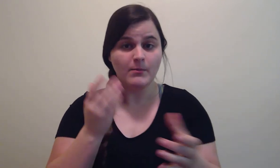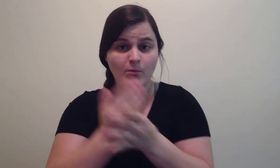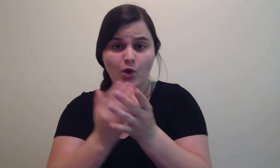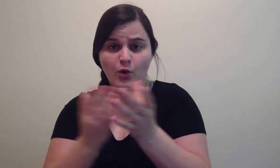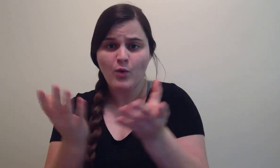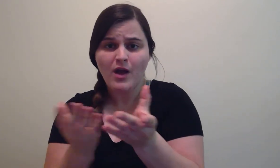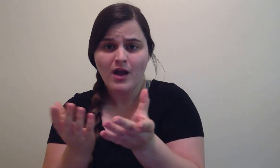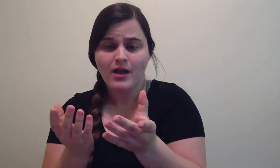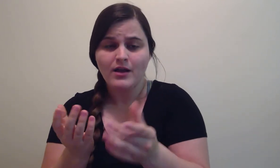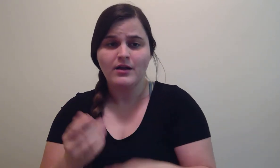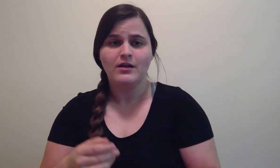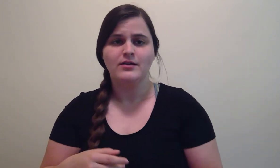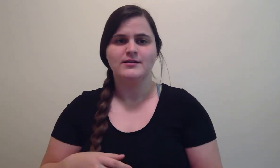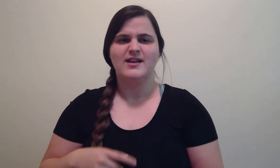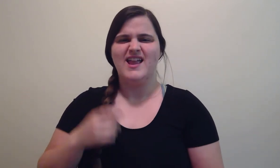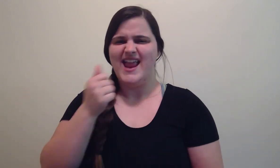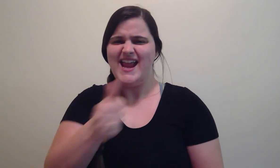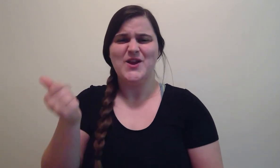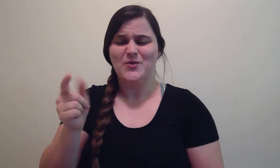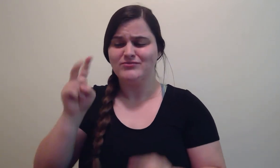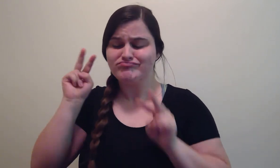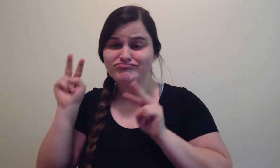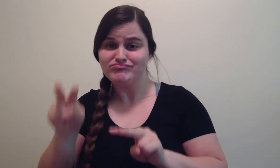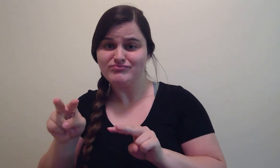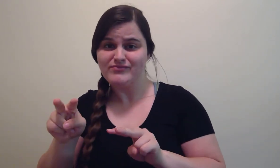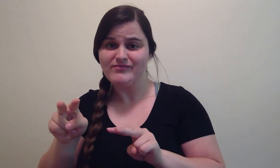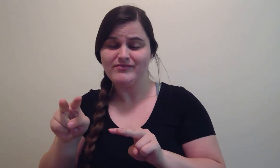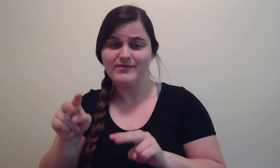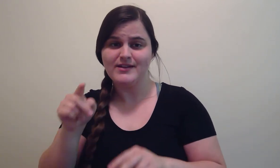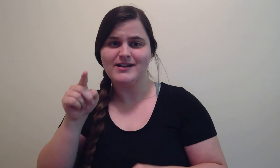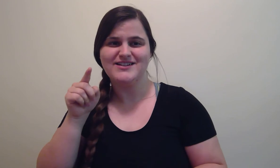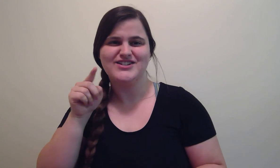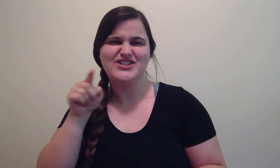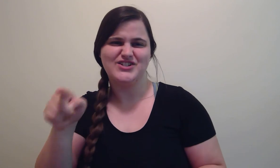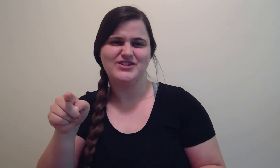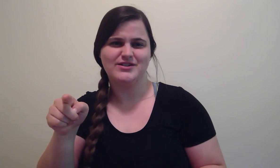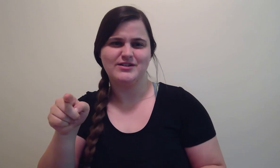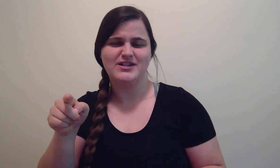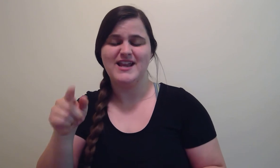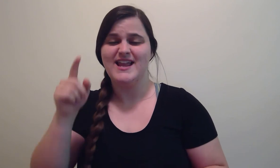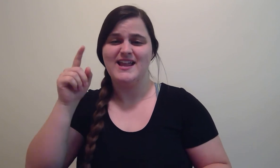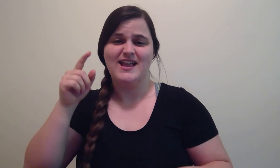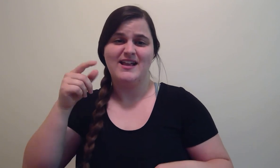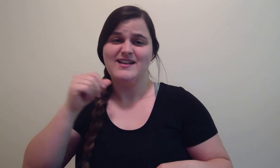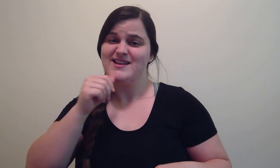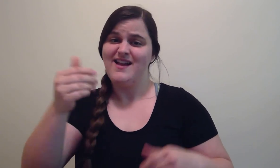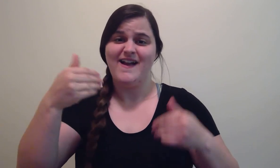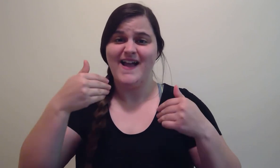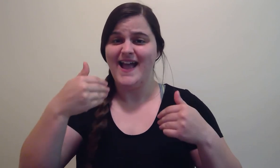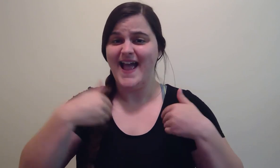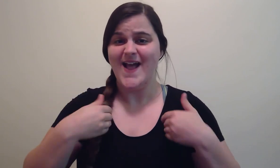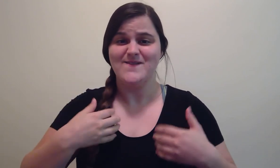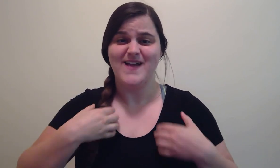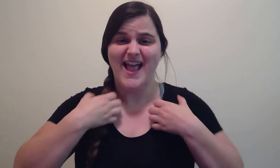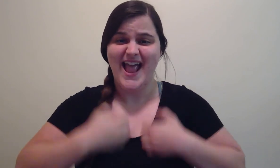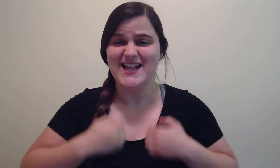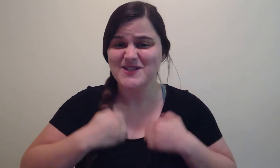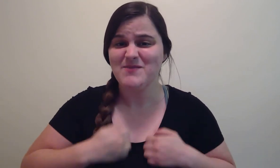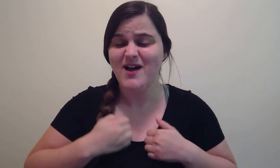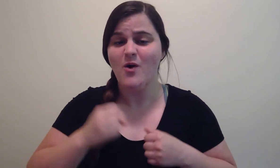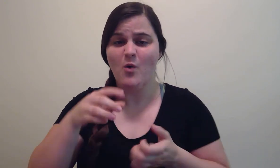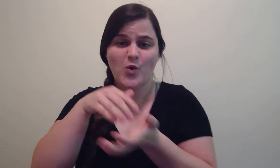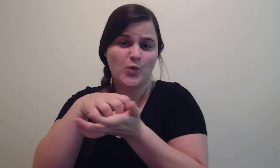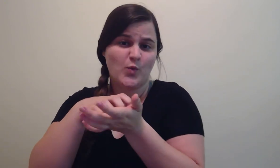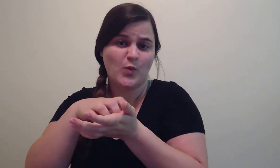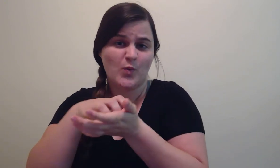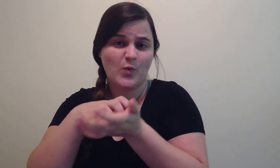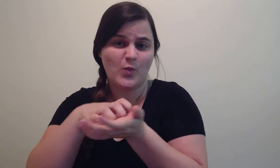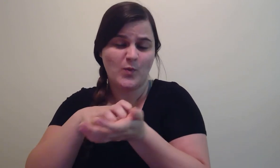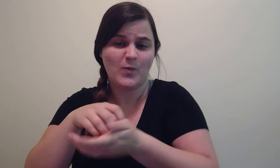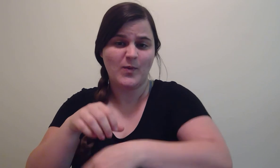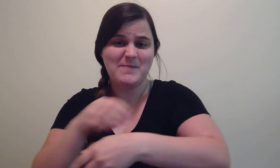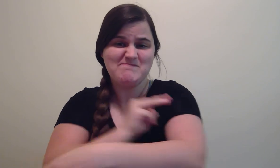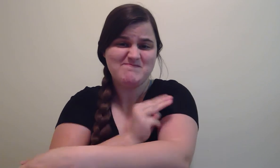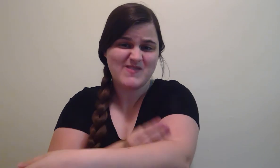What bugged me about it was that anyone who bothered to look would know that it wasn't asthma or weak ankles